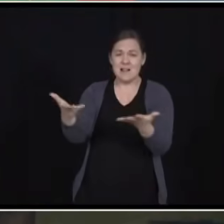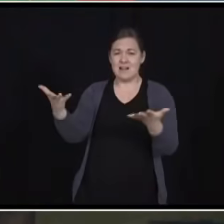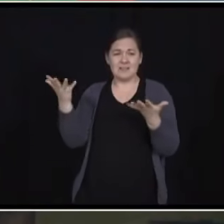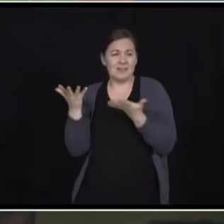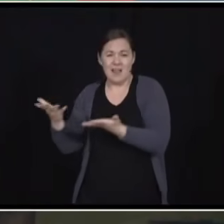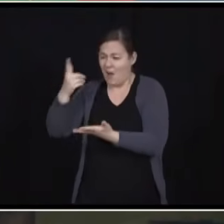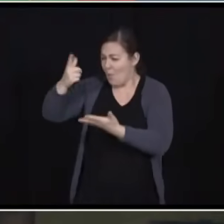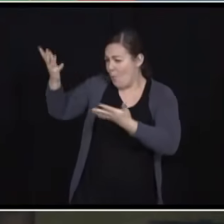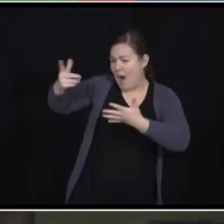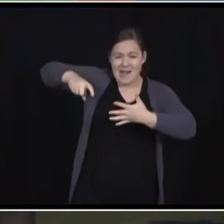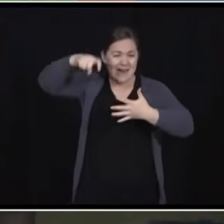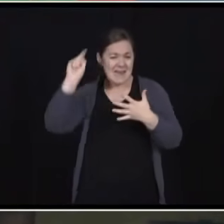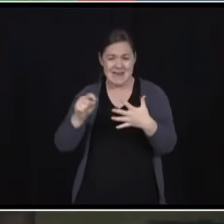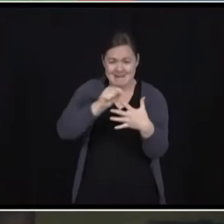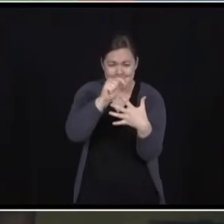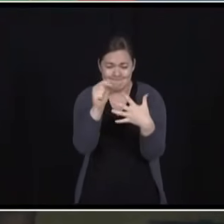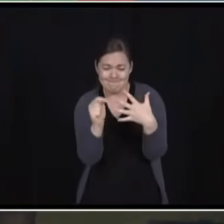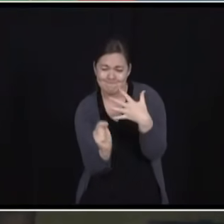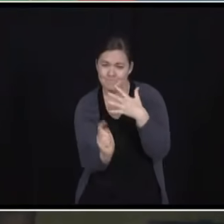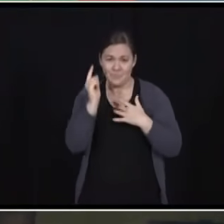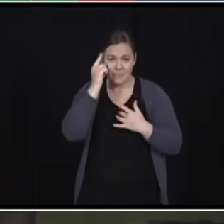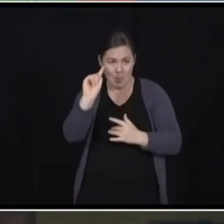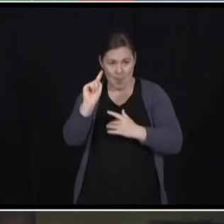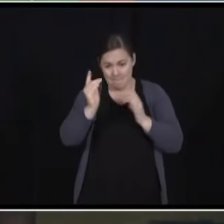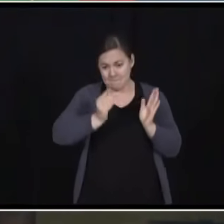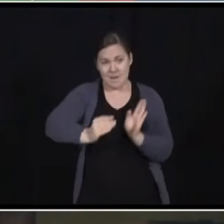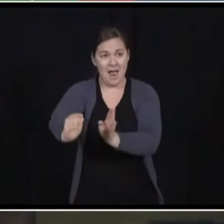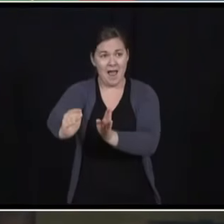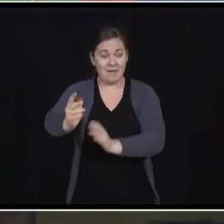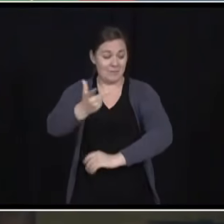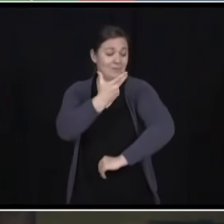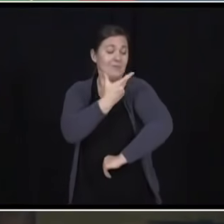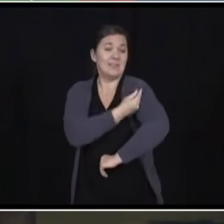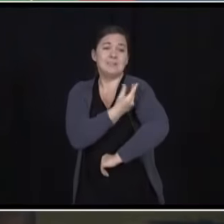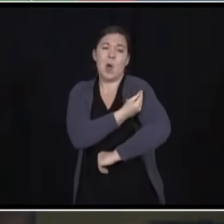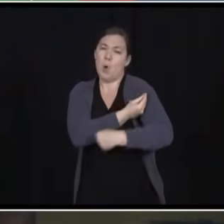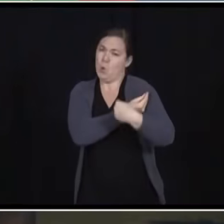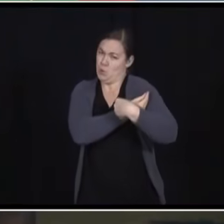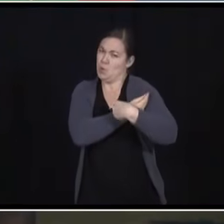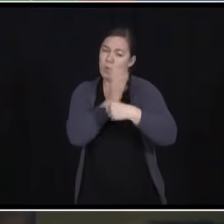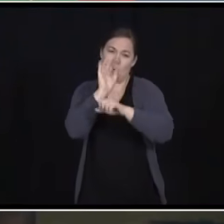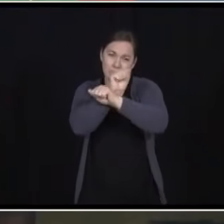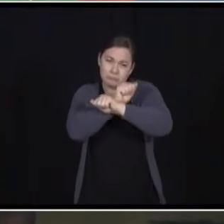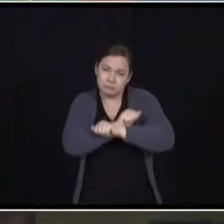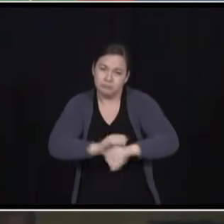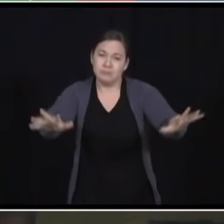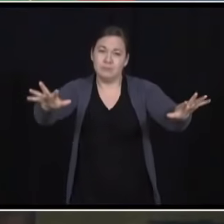in the military precision to this new task, on behalf of all Ontarians, I want to thank Gen.